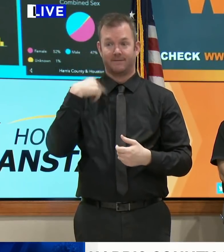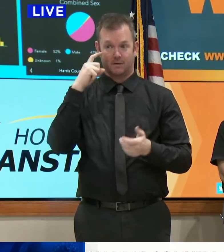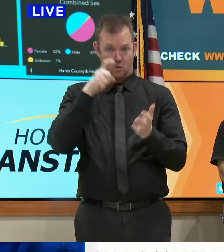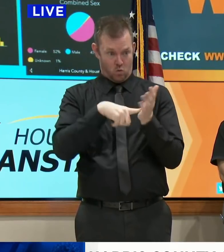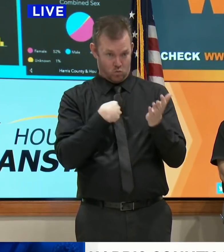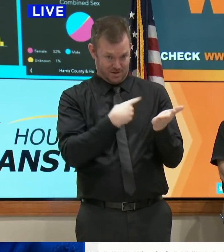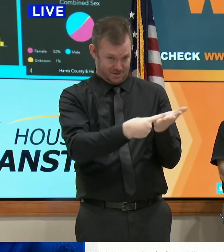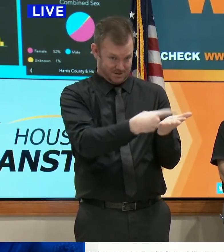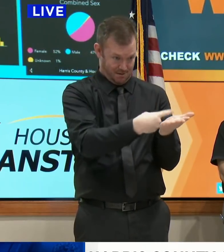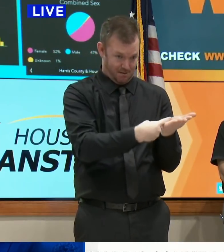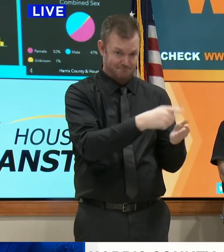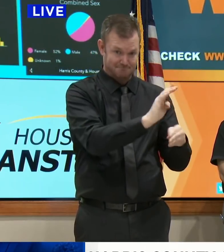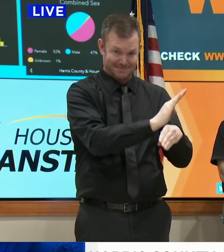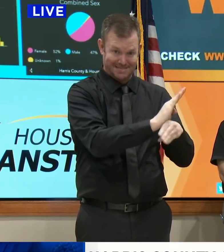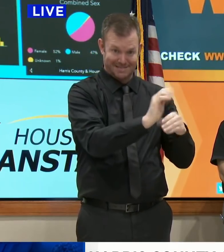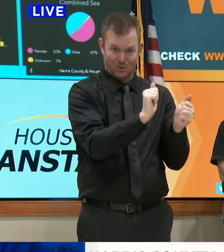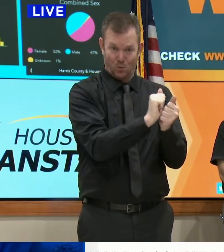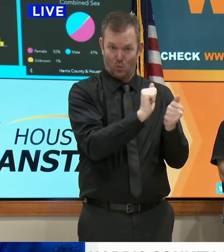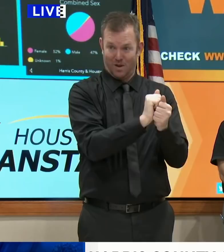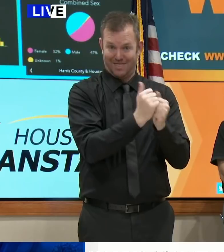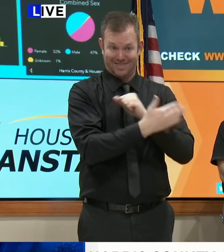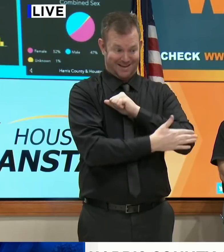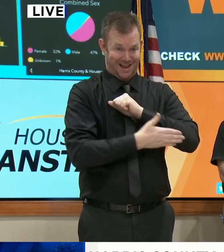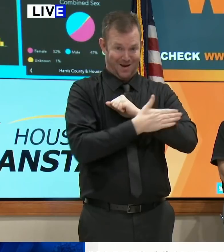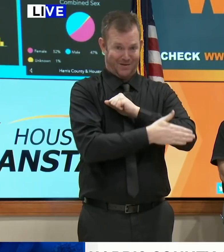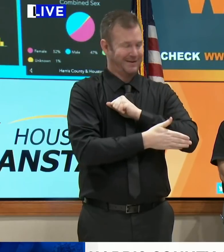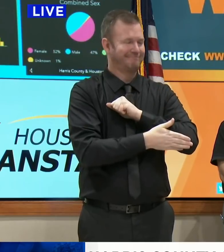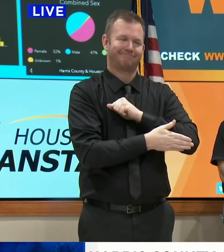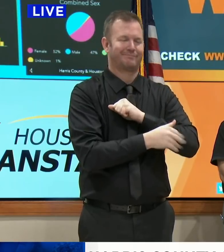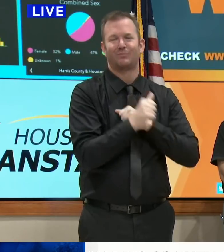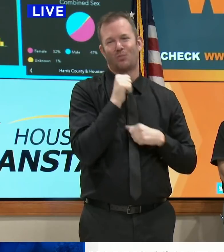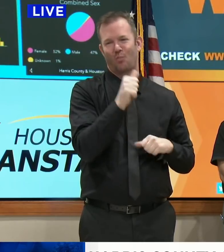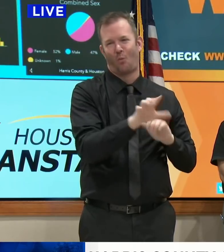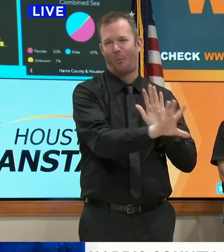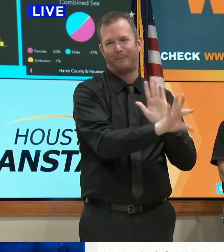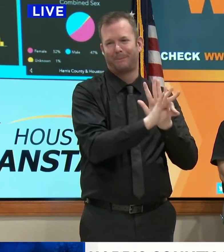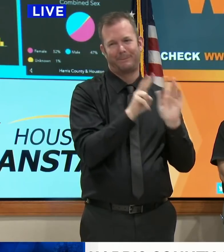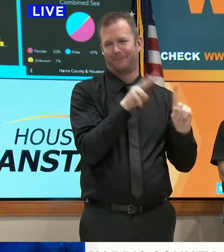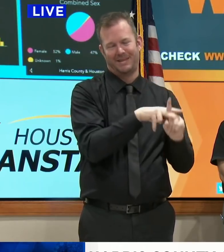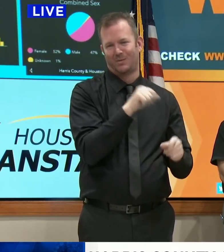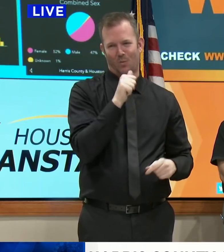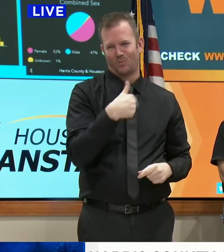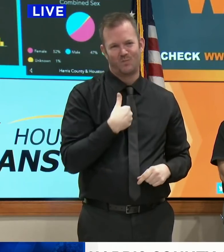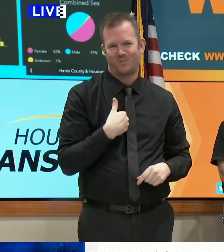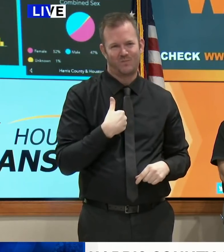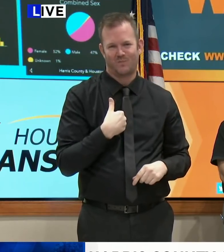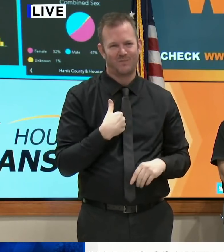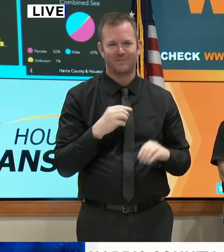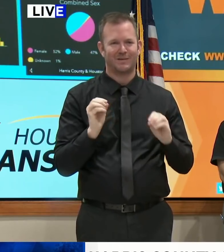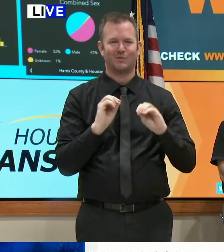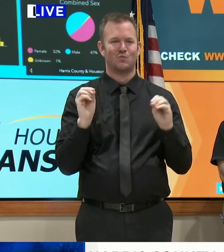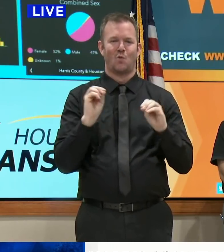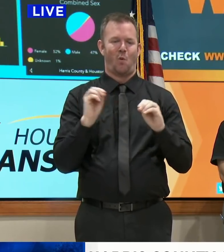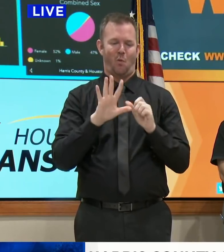Transparency and ethics very Transparency and ethics very seriously to the extent as seriously to the extent as folks know I don’t even take folks know I don’t even take campaign contributions from campaign contributions from anybody who does any sort of anybody who does any sort of business with the county since